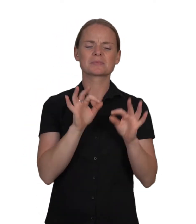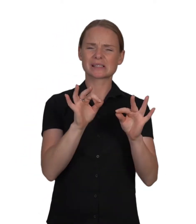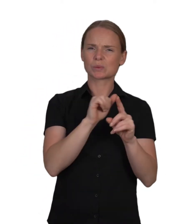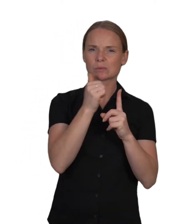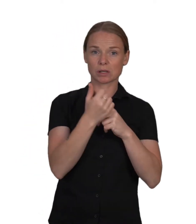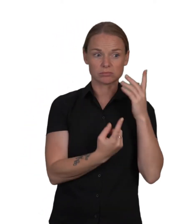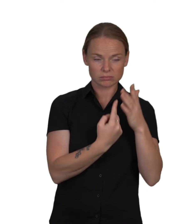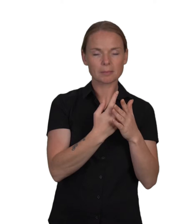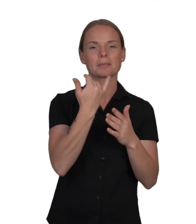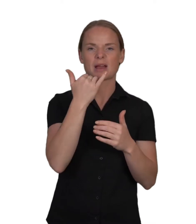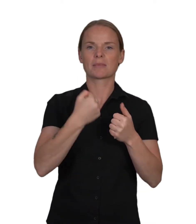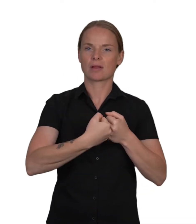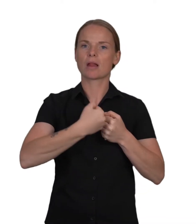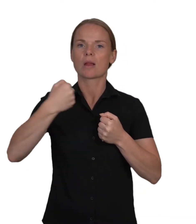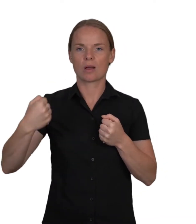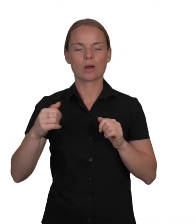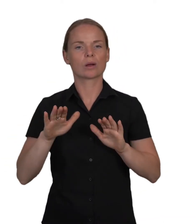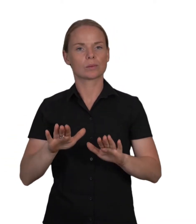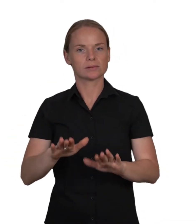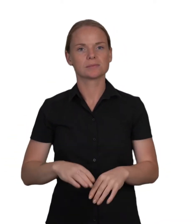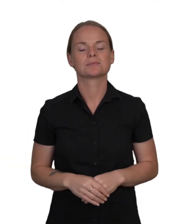In special circumstances the interval may be longer.